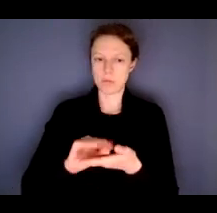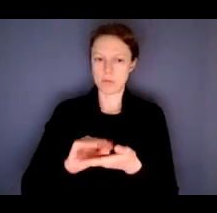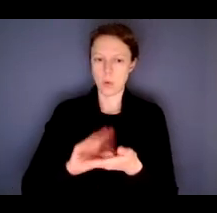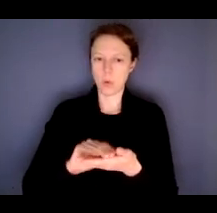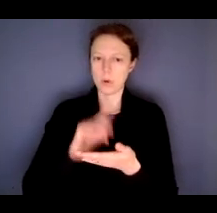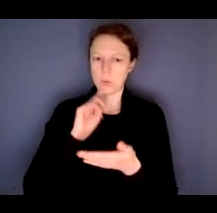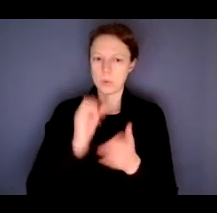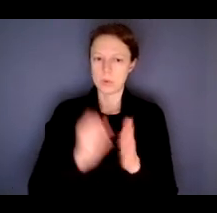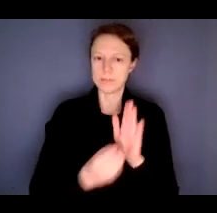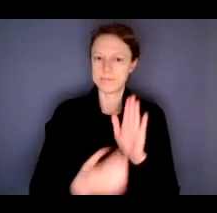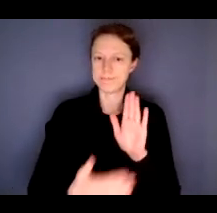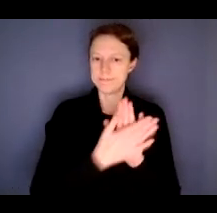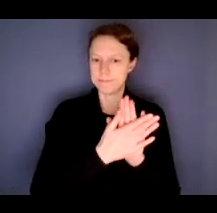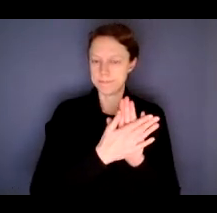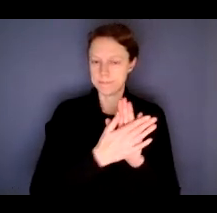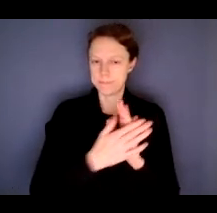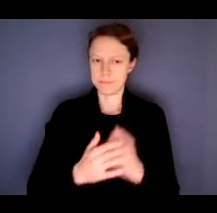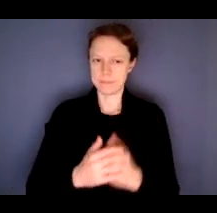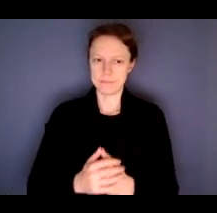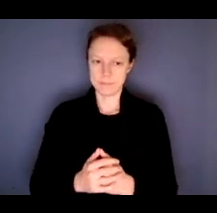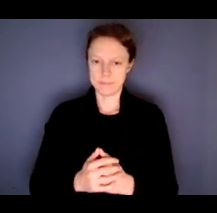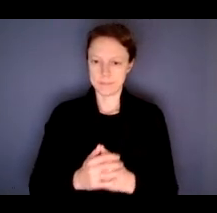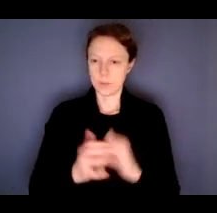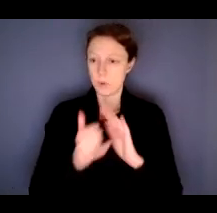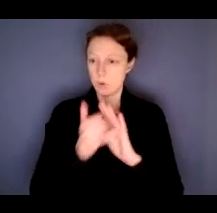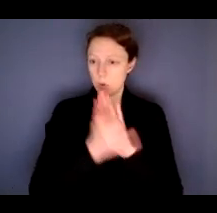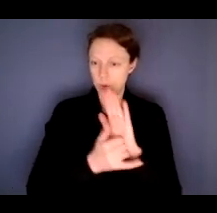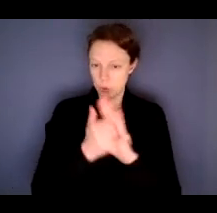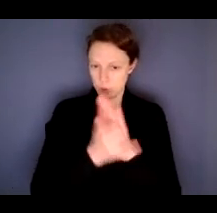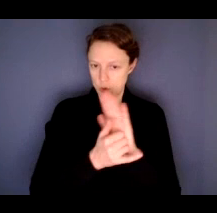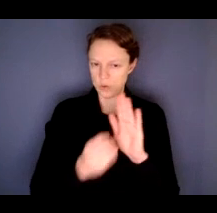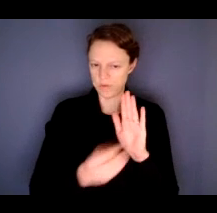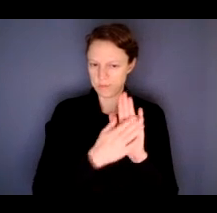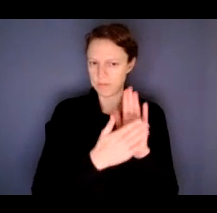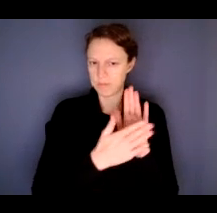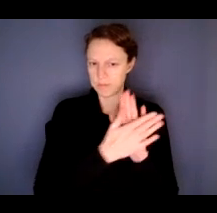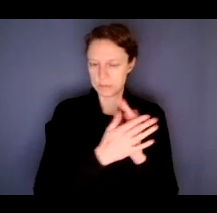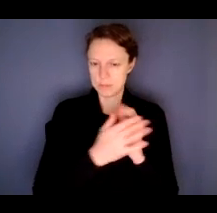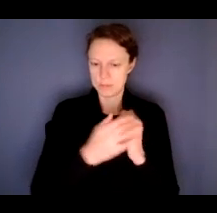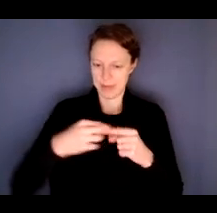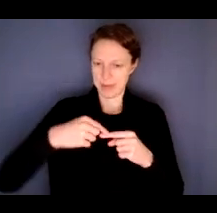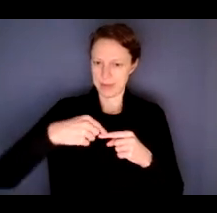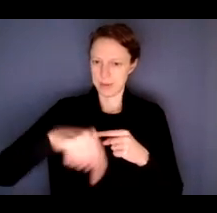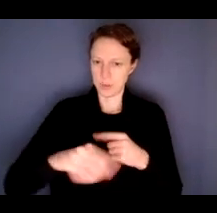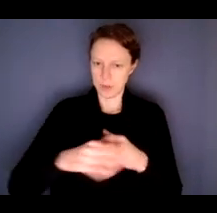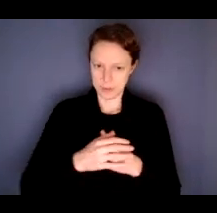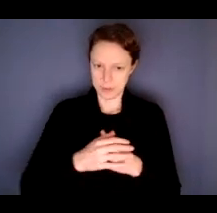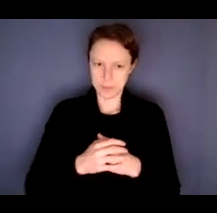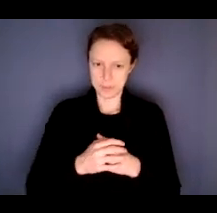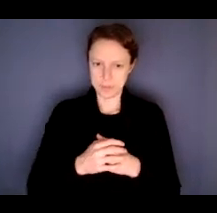the presentation on YouTube within the following week so you are welcome to share that with other